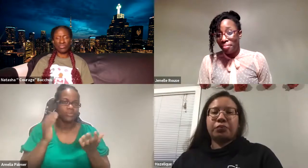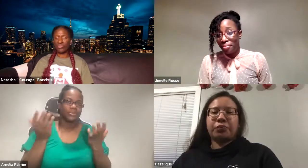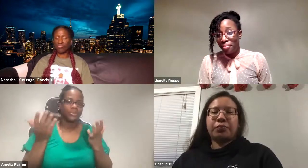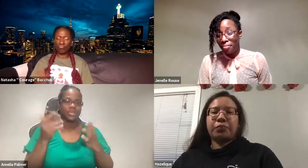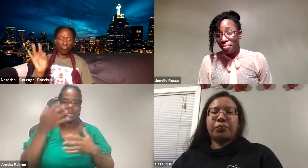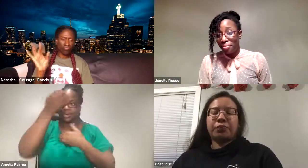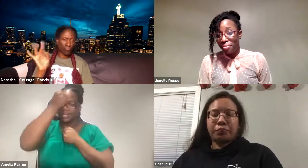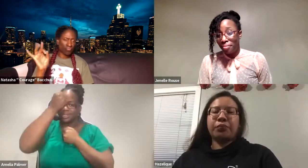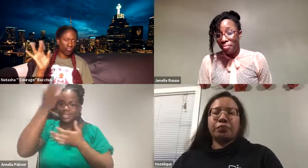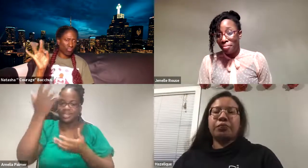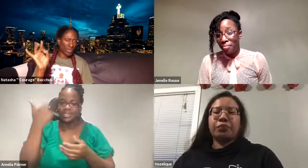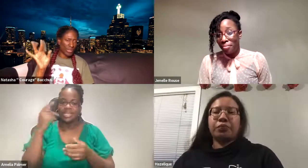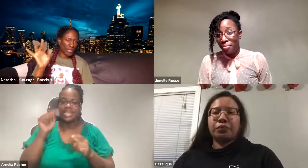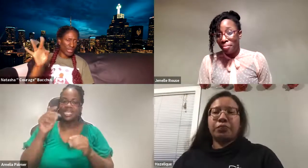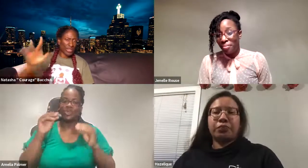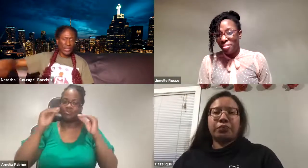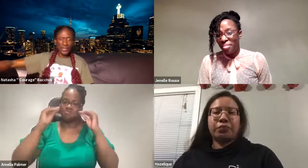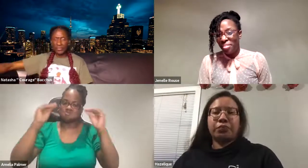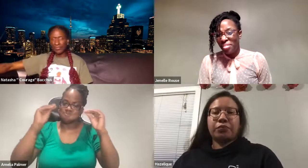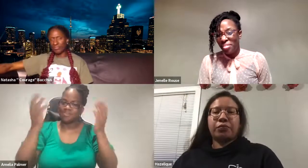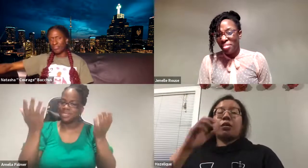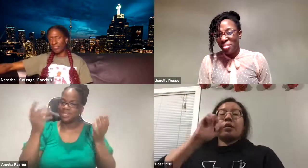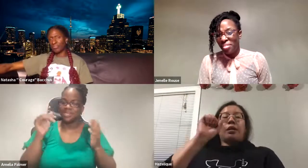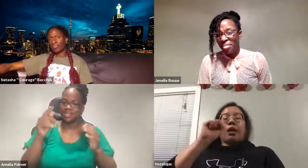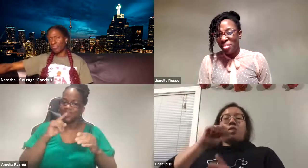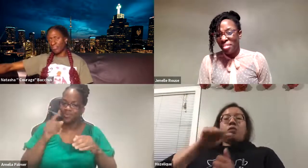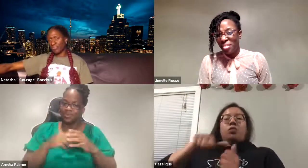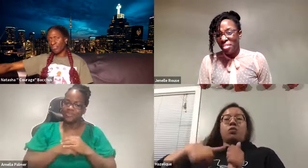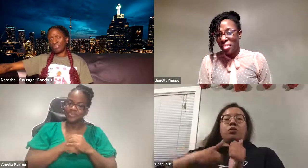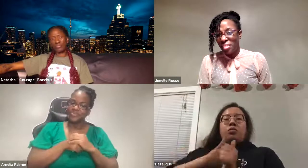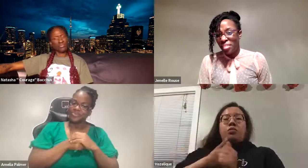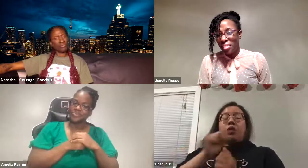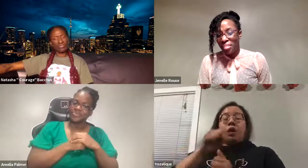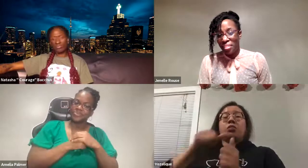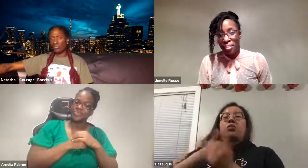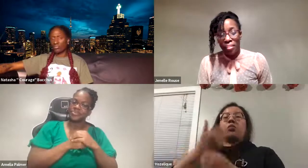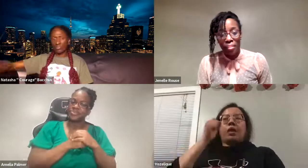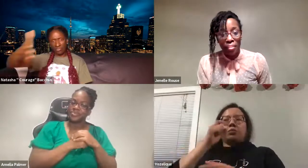each language develops and that decolonizing your learning starts with you know who's teaching